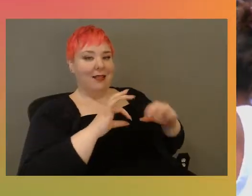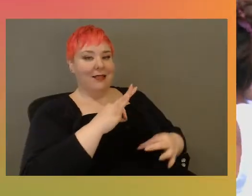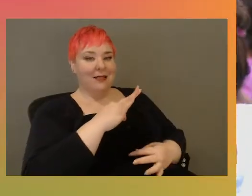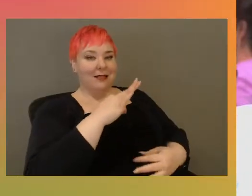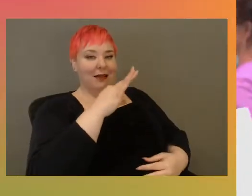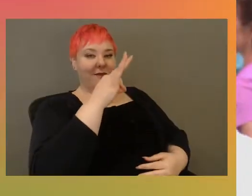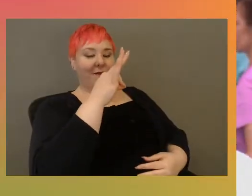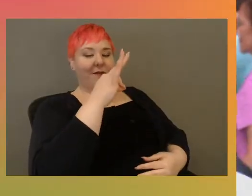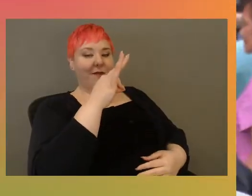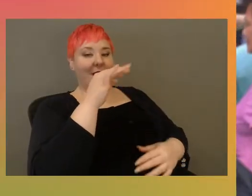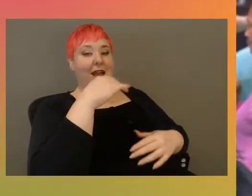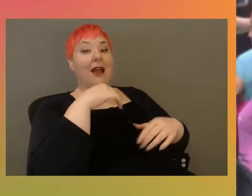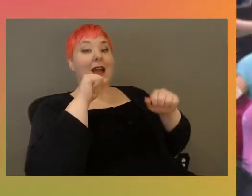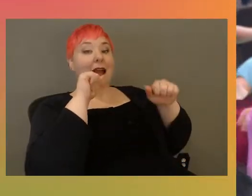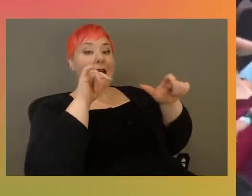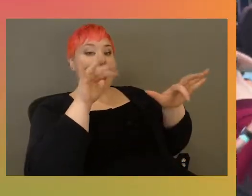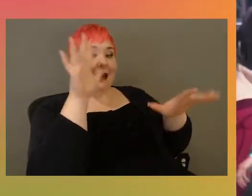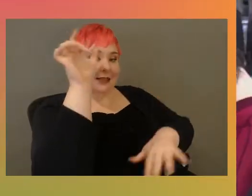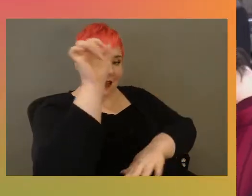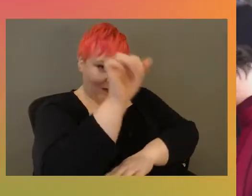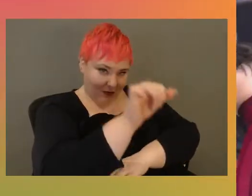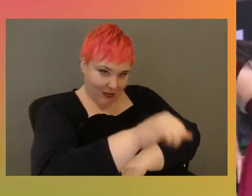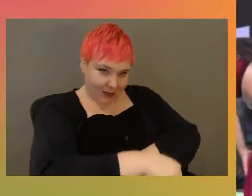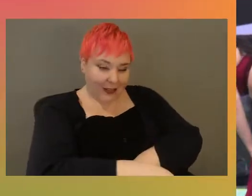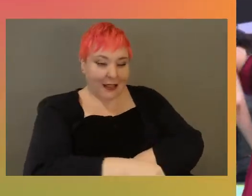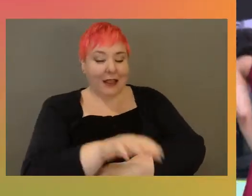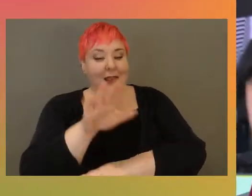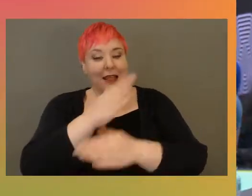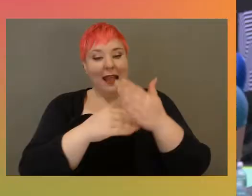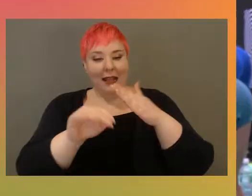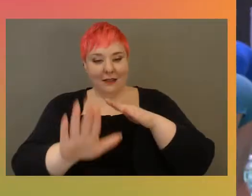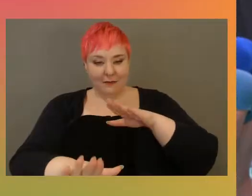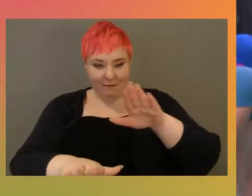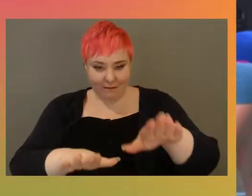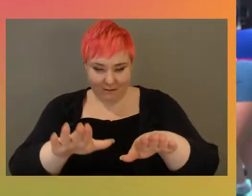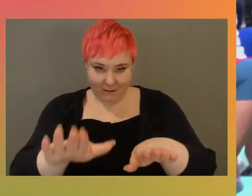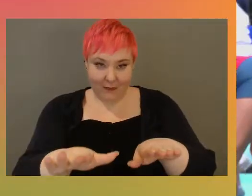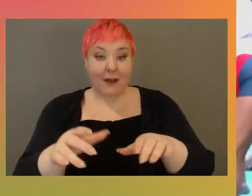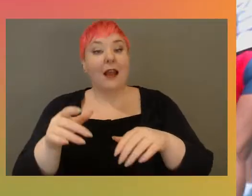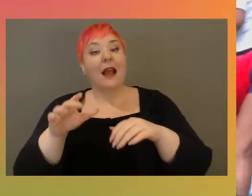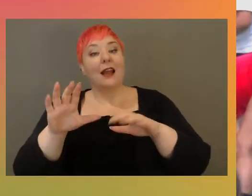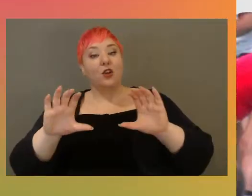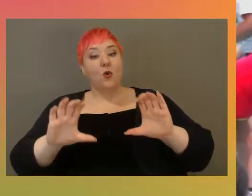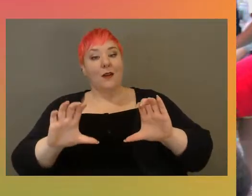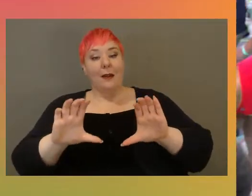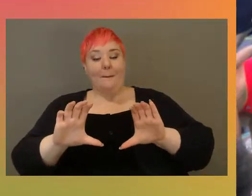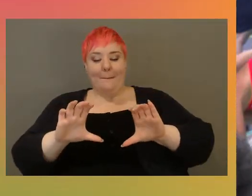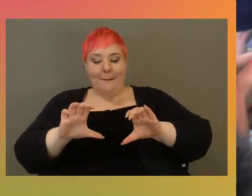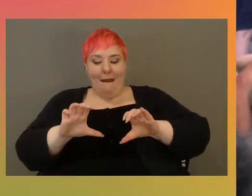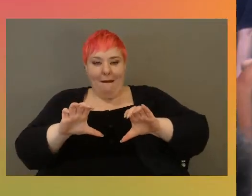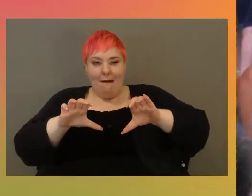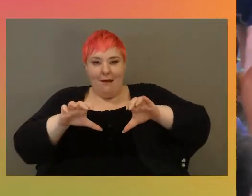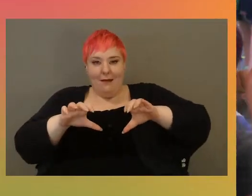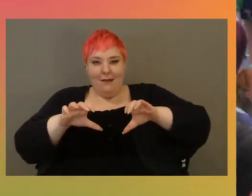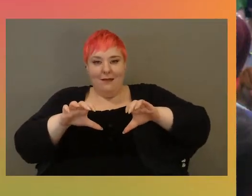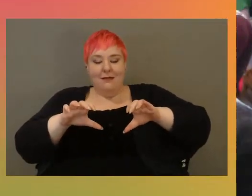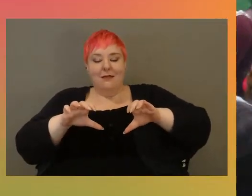PANDORA. NOW LIFT YOUR CHEST, EXHALE, FORWARD.